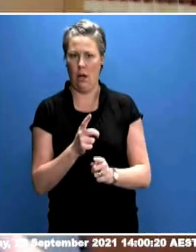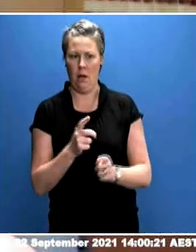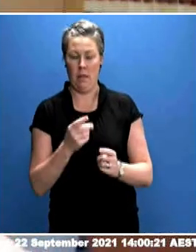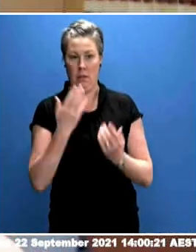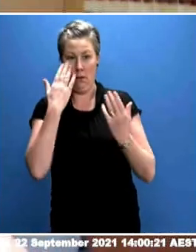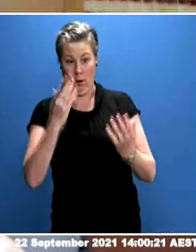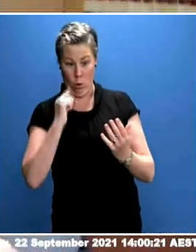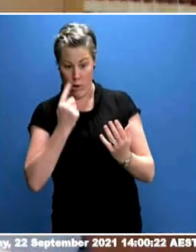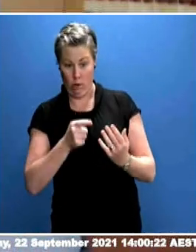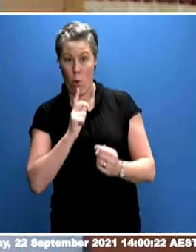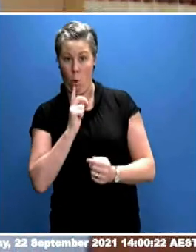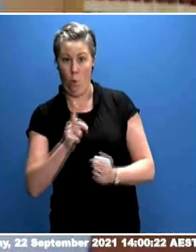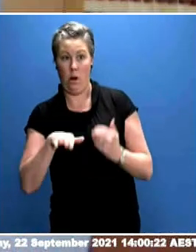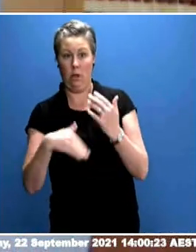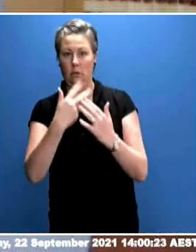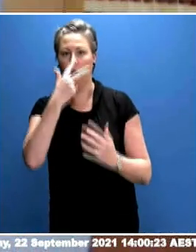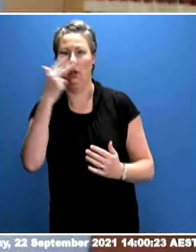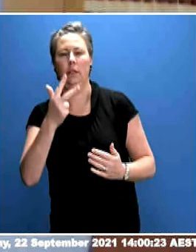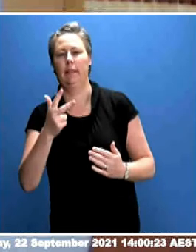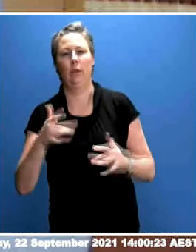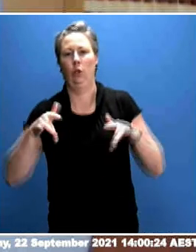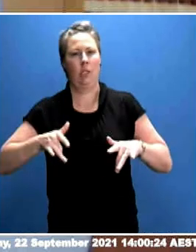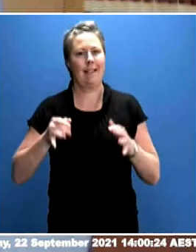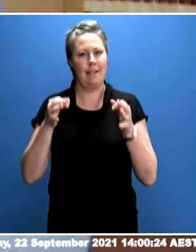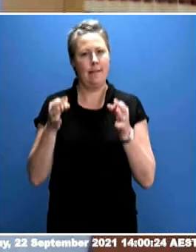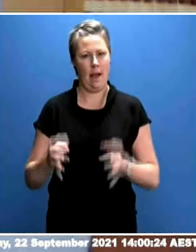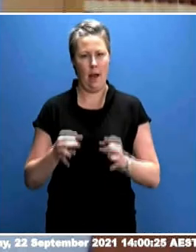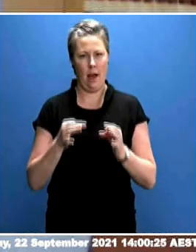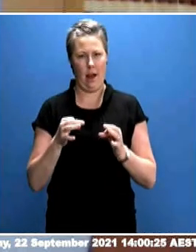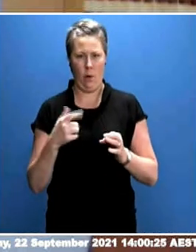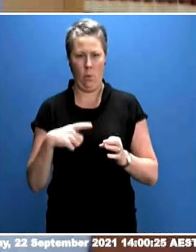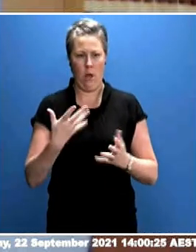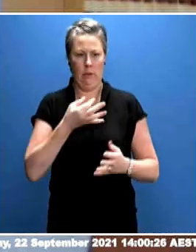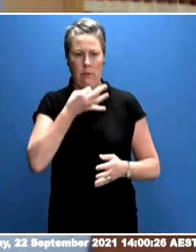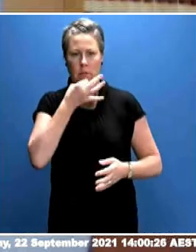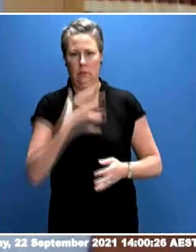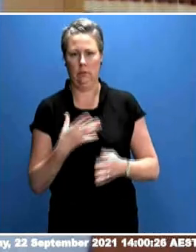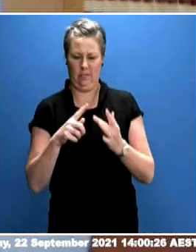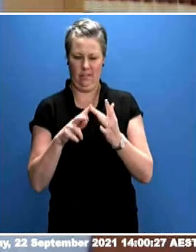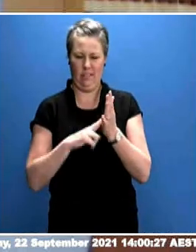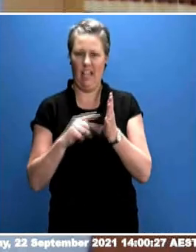Often at that point in time there are still child safety investigations